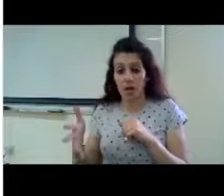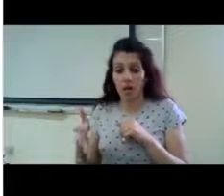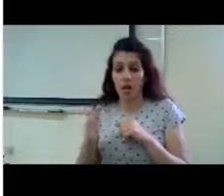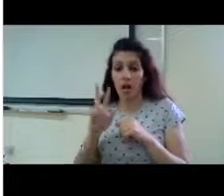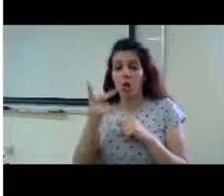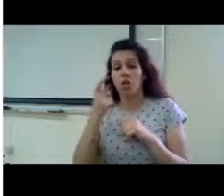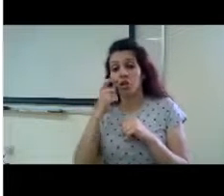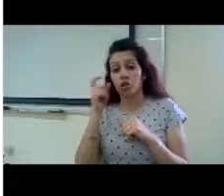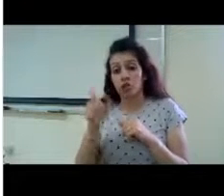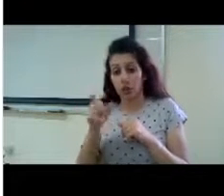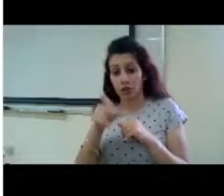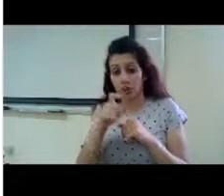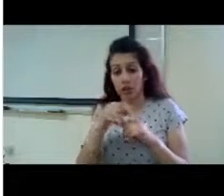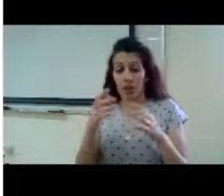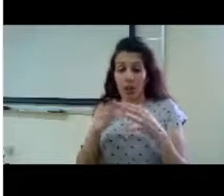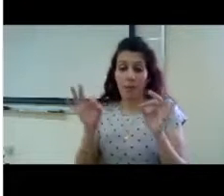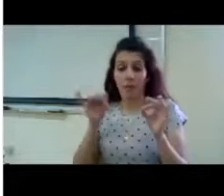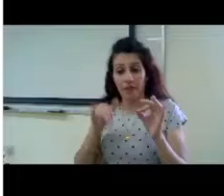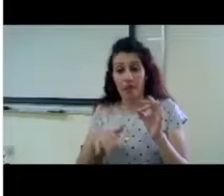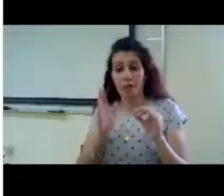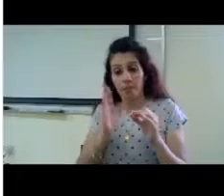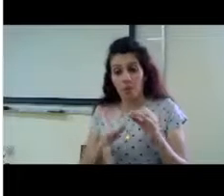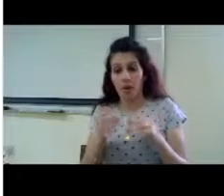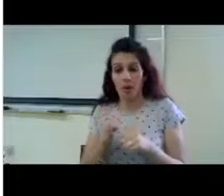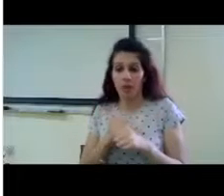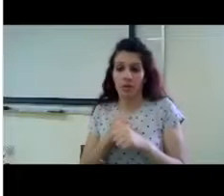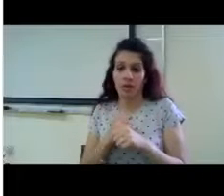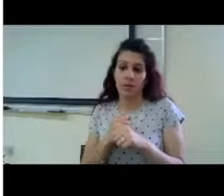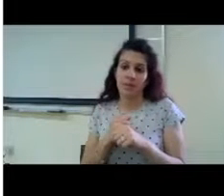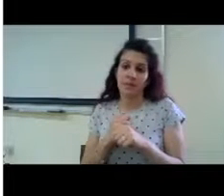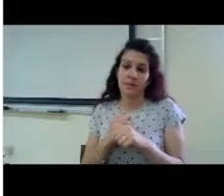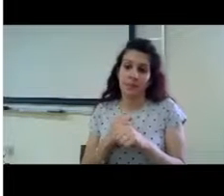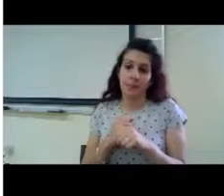virtual reality we've gone from closed work to social